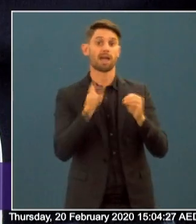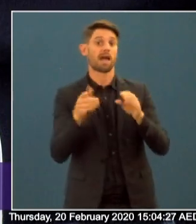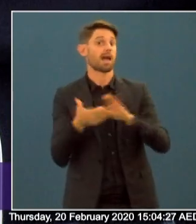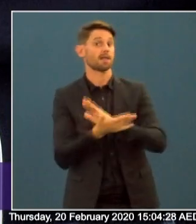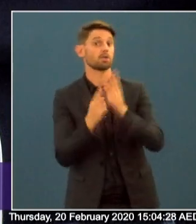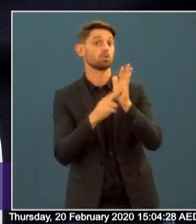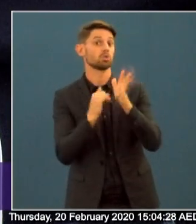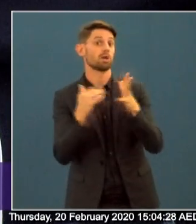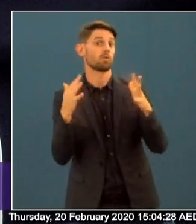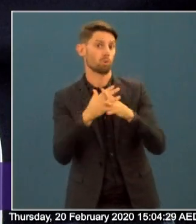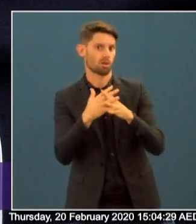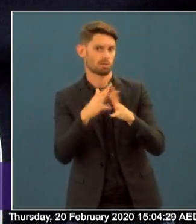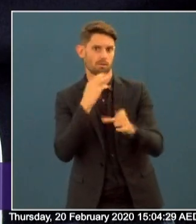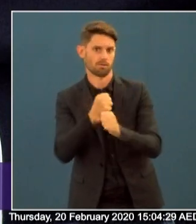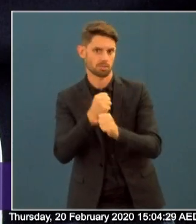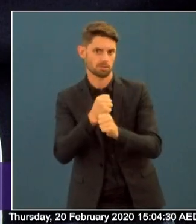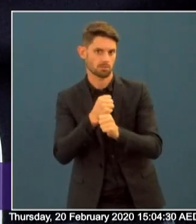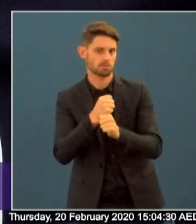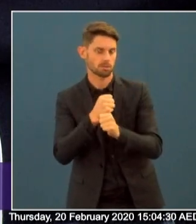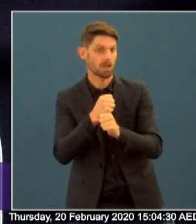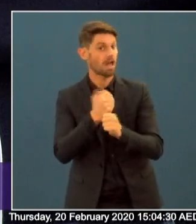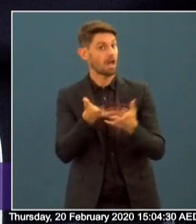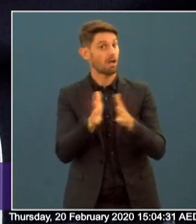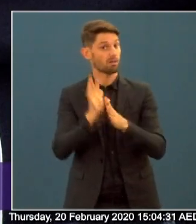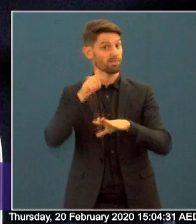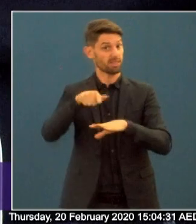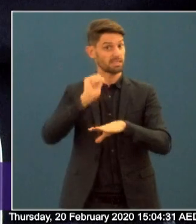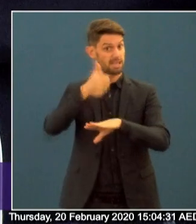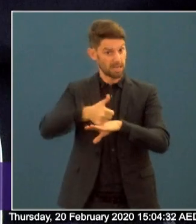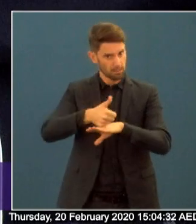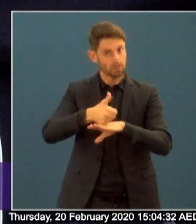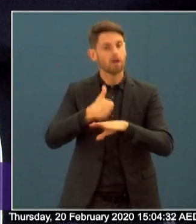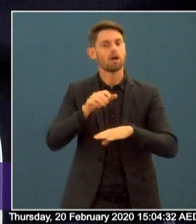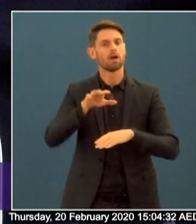So the new funding has come about through significant advocacy,